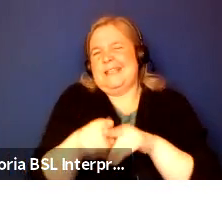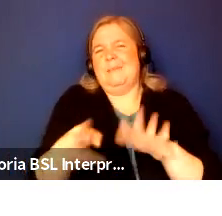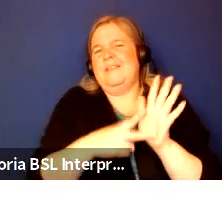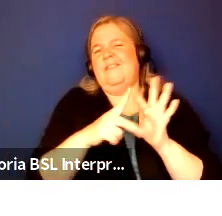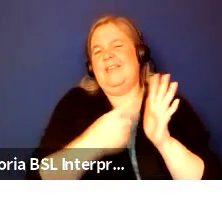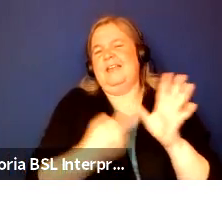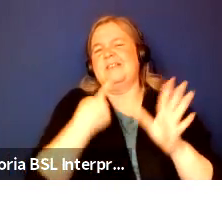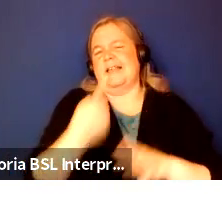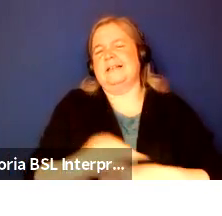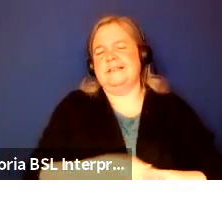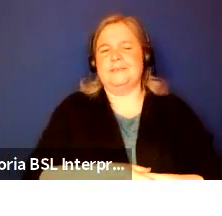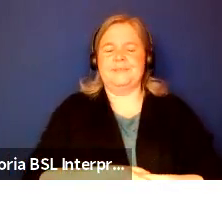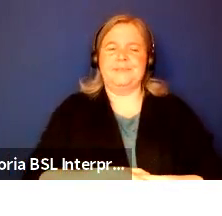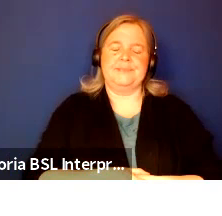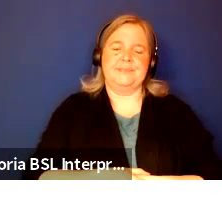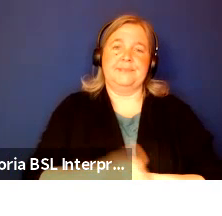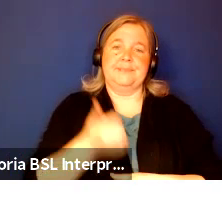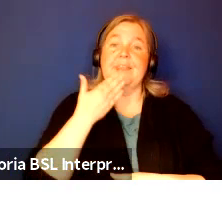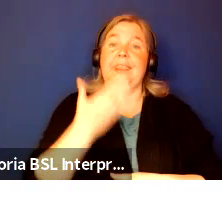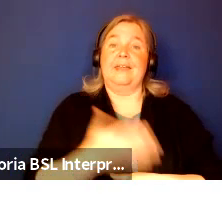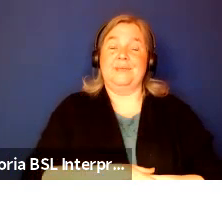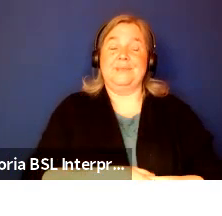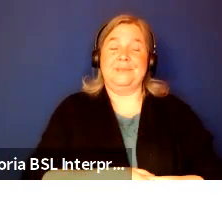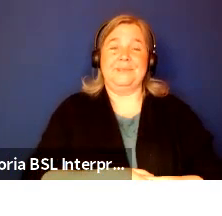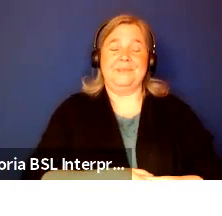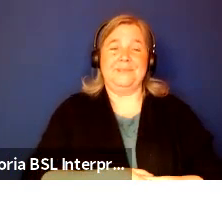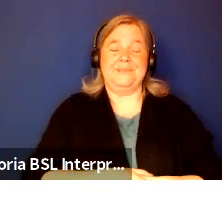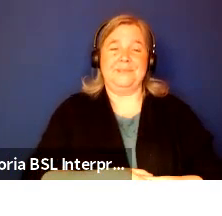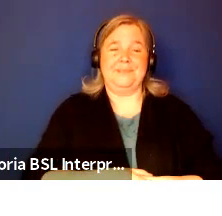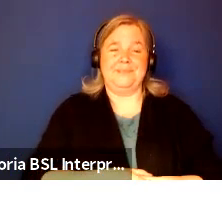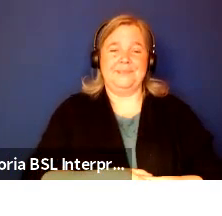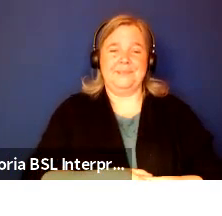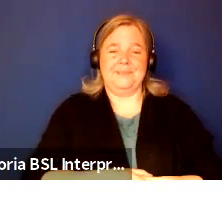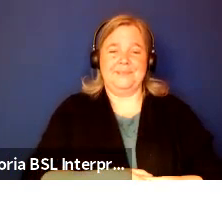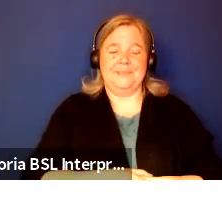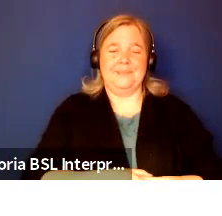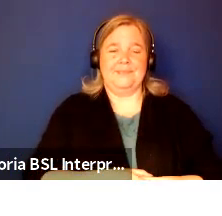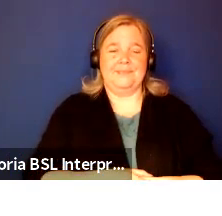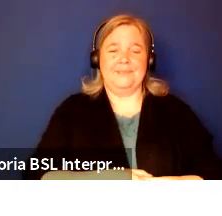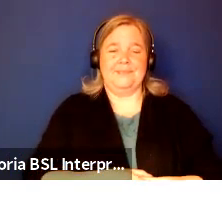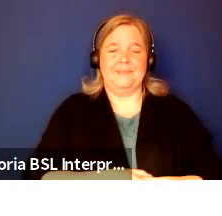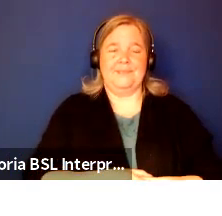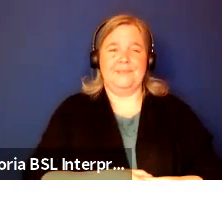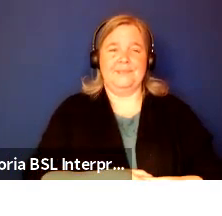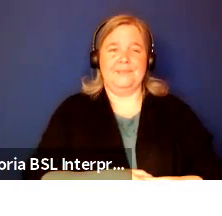Thank you very much.